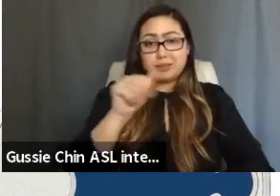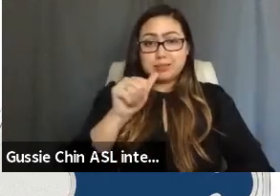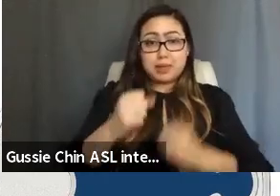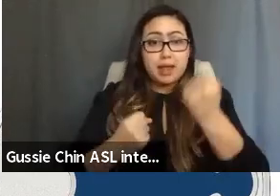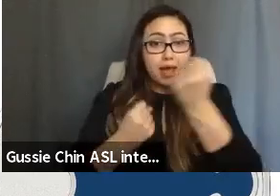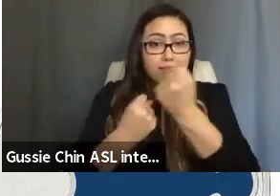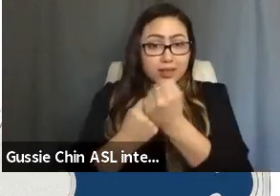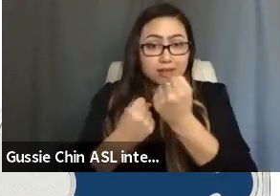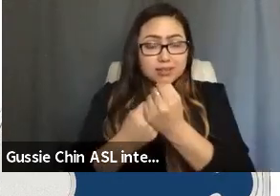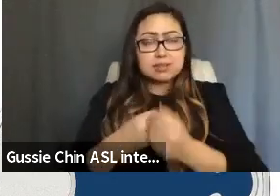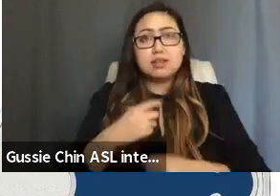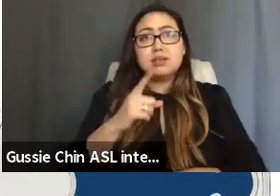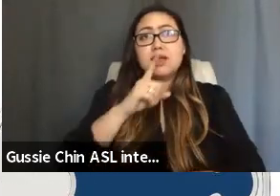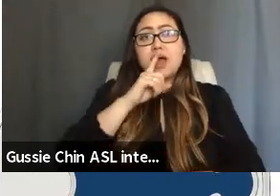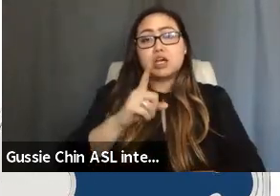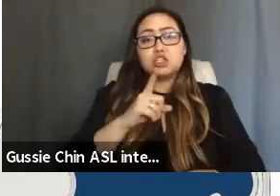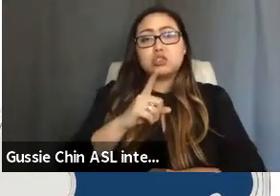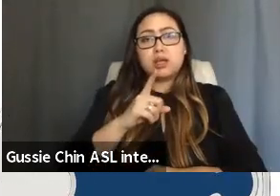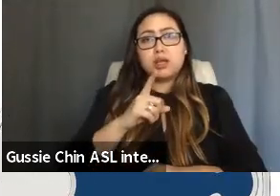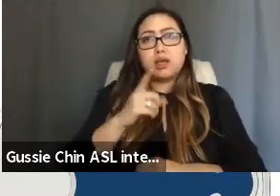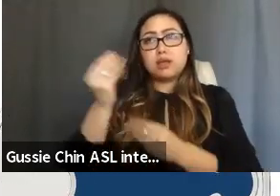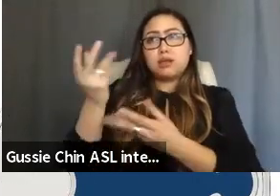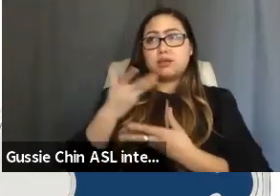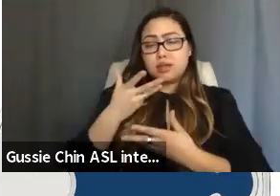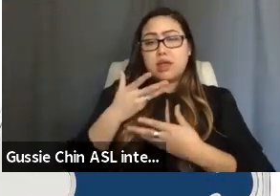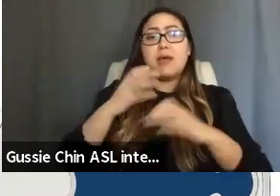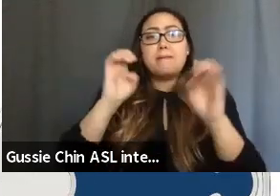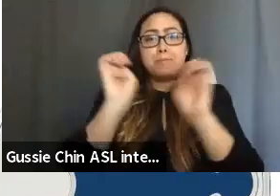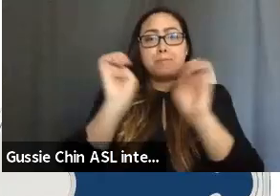actually brought to the attention of emergency management and to the